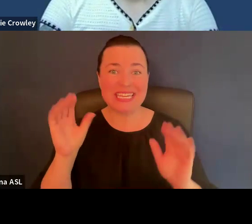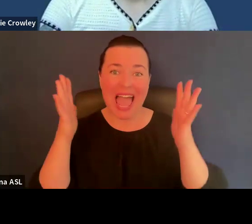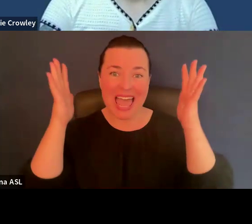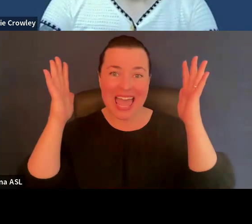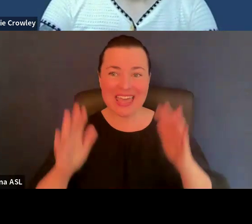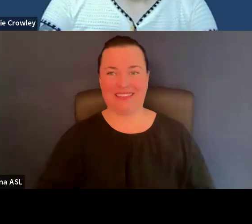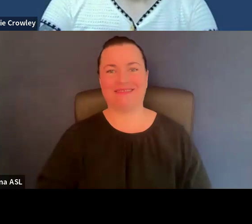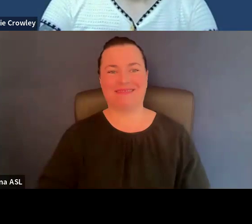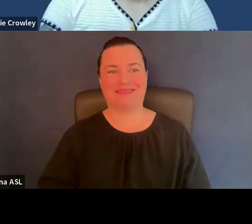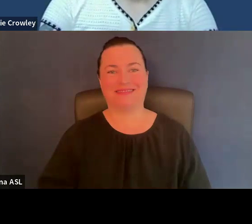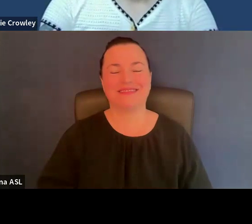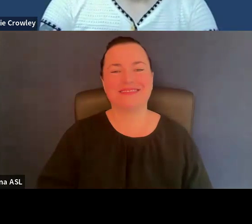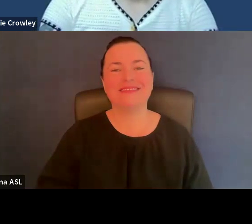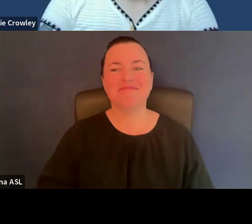And I'm just excited to be here.